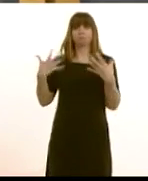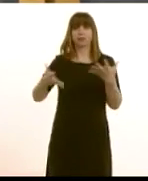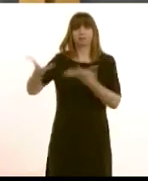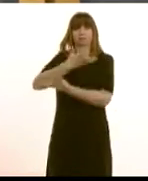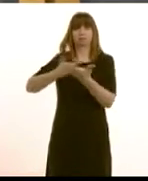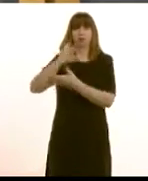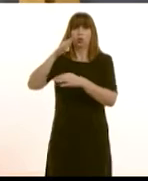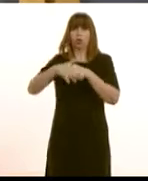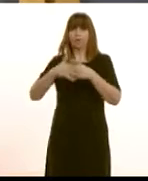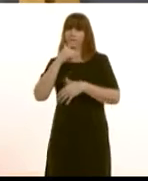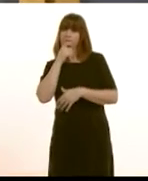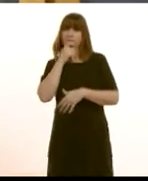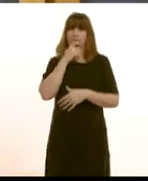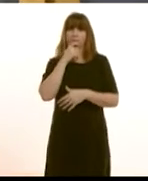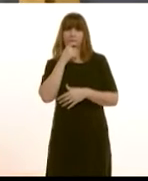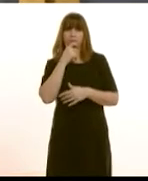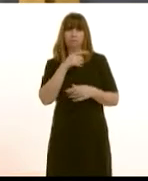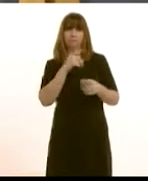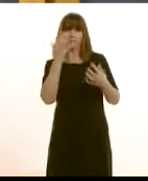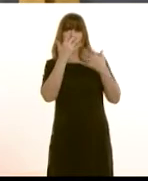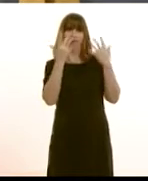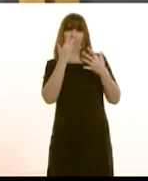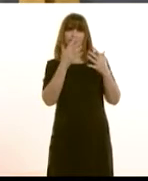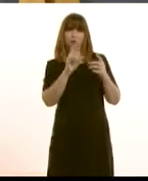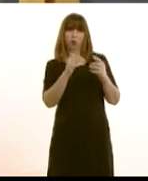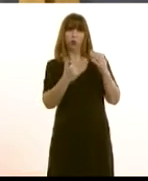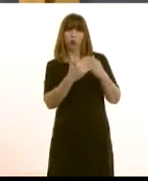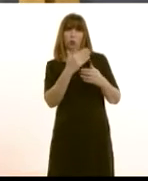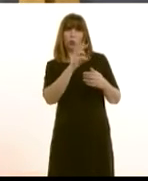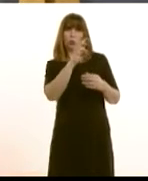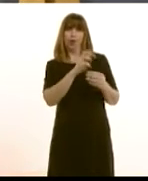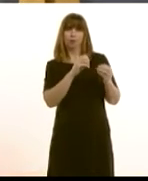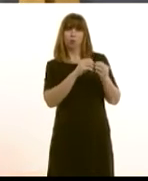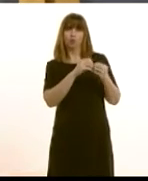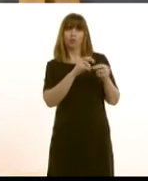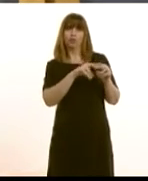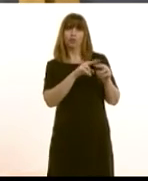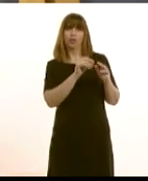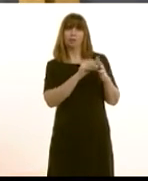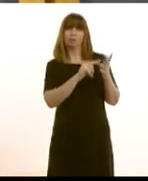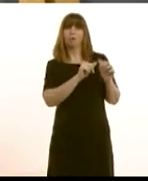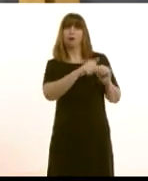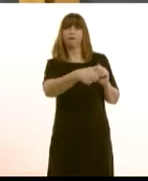services to be operated by the replacement Wales and borders franchise post October 2018